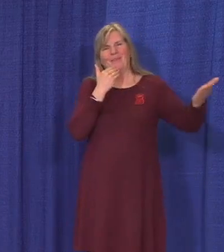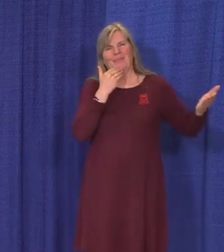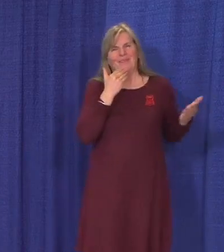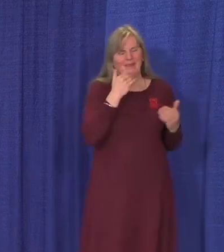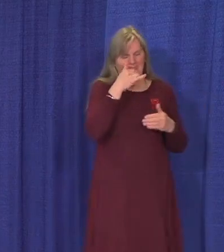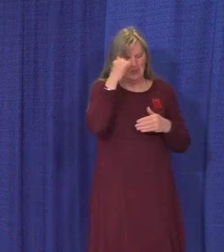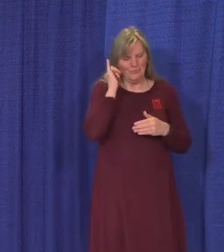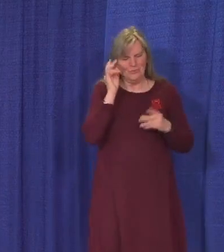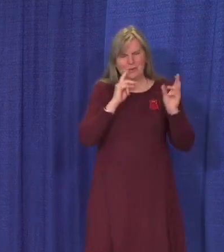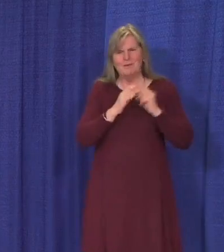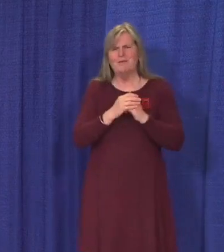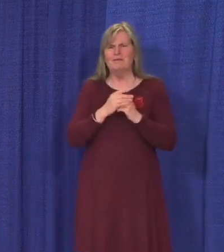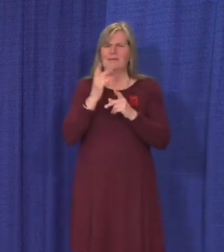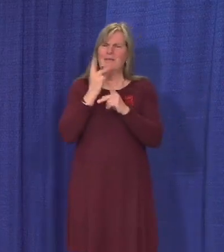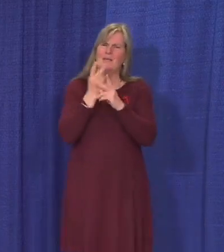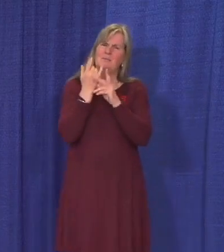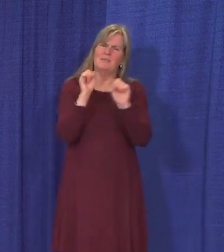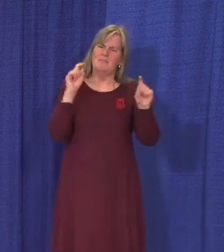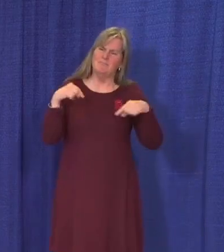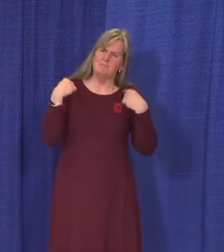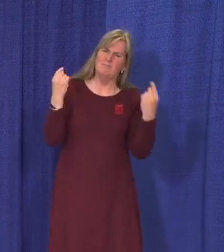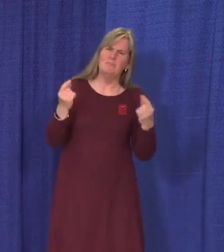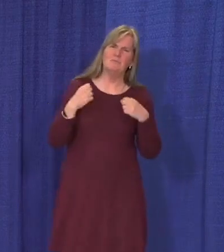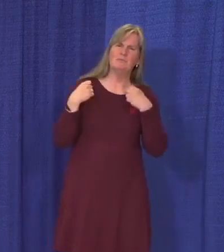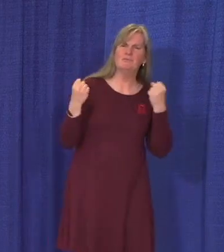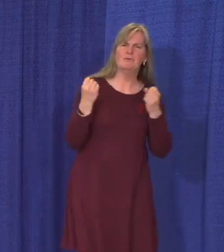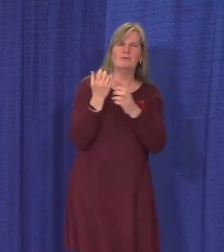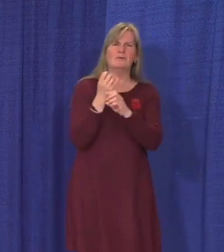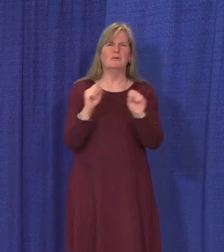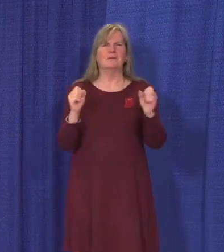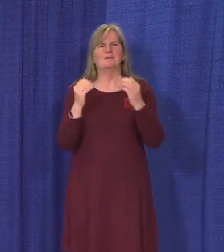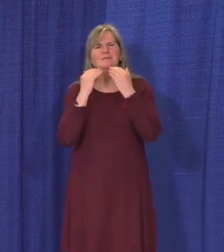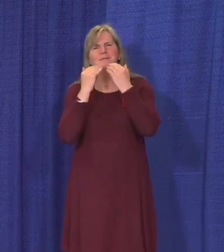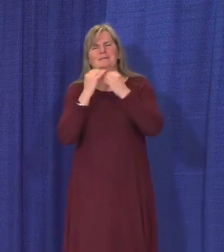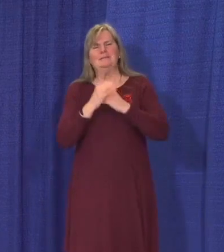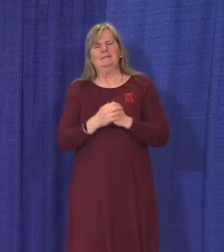justice. Thank you.